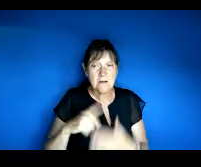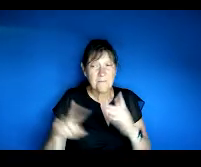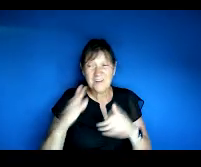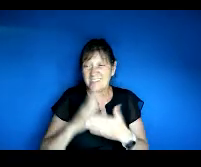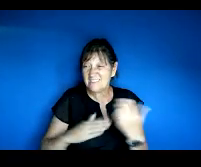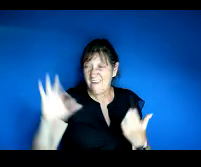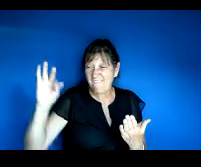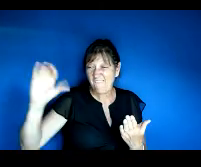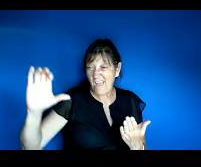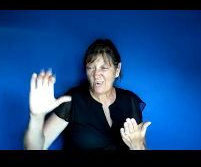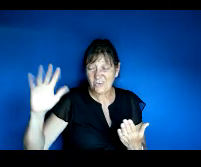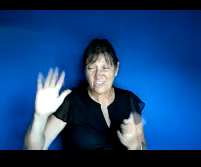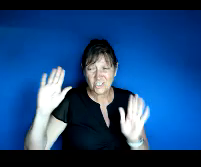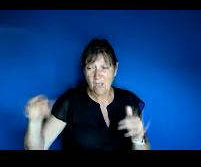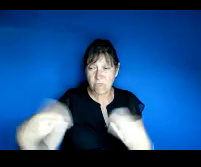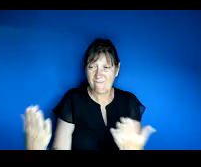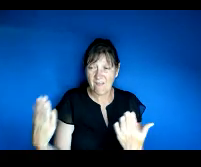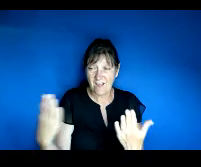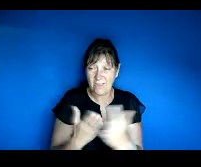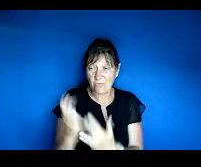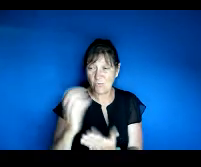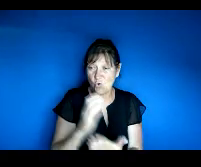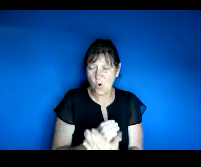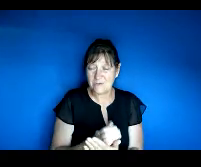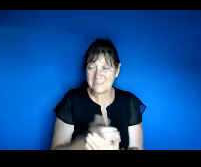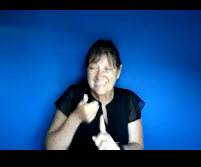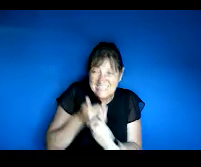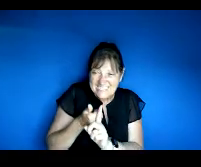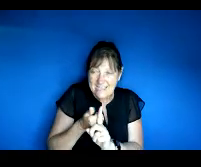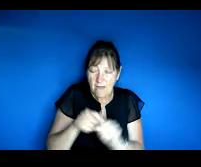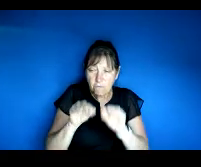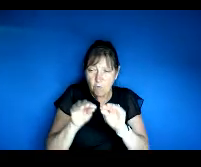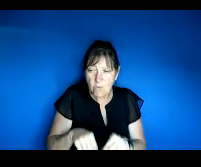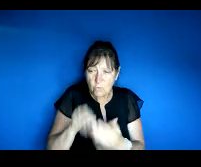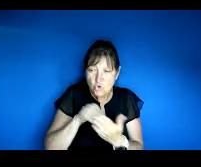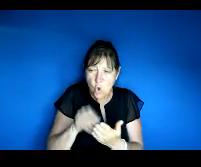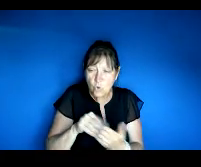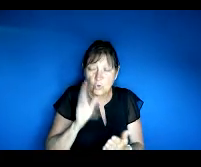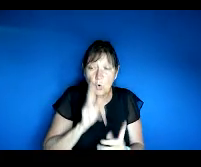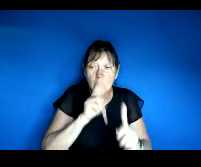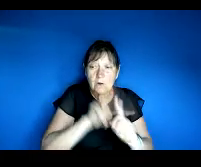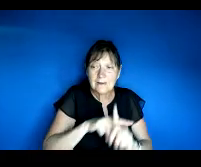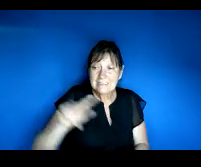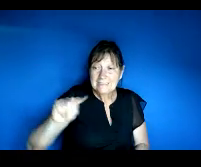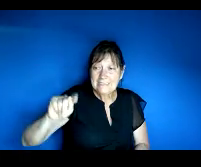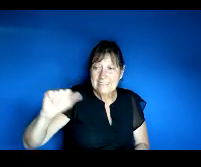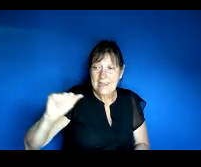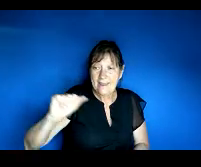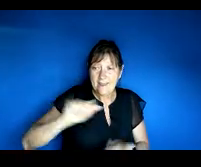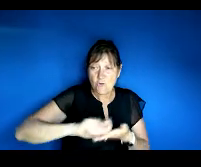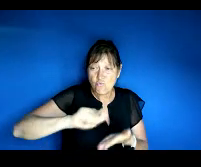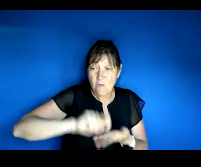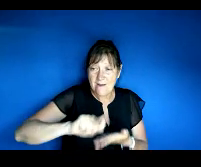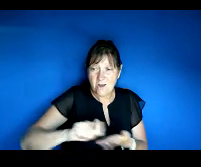as part of their course. And so either they themselves will provide notes, or they'll assign a TA, and they may work with us to provide those notes